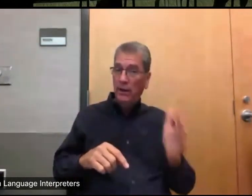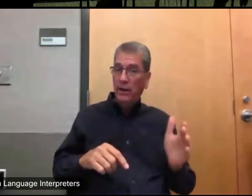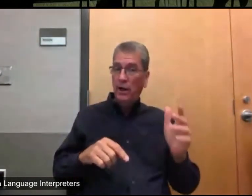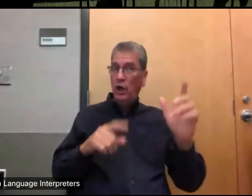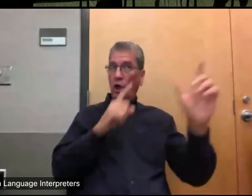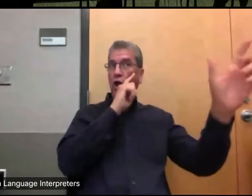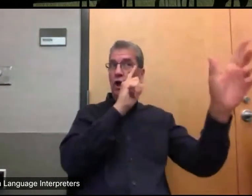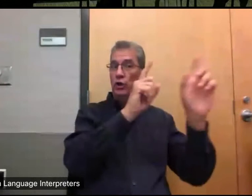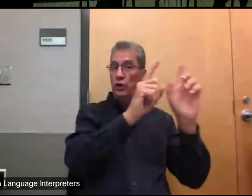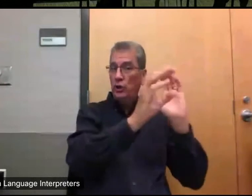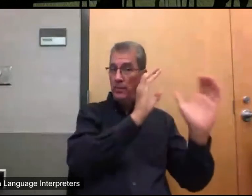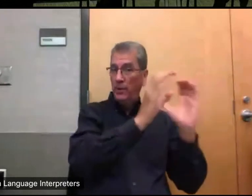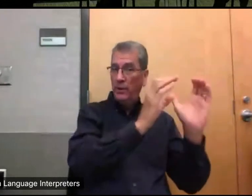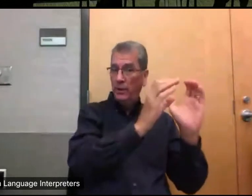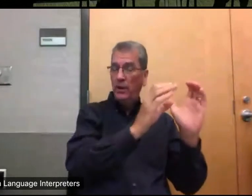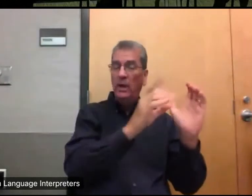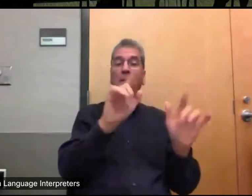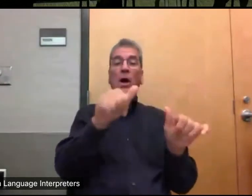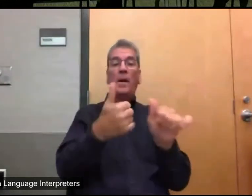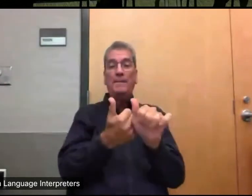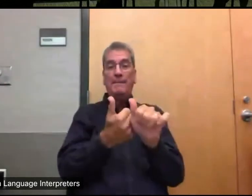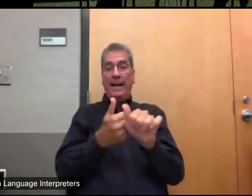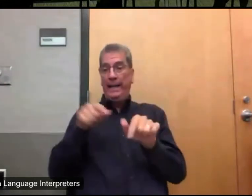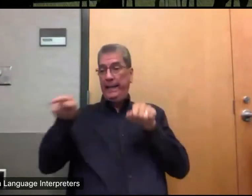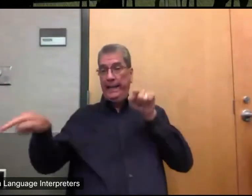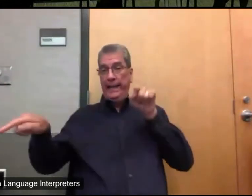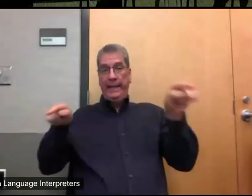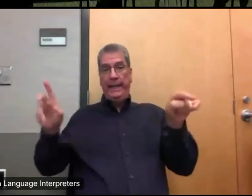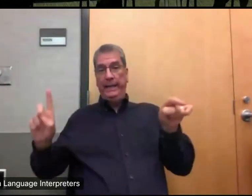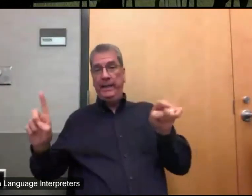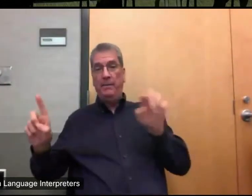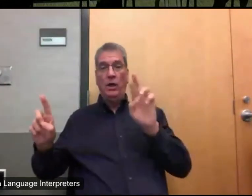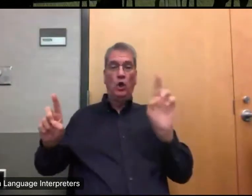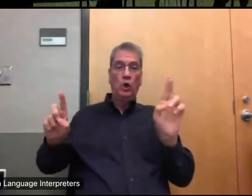I think what's important is behind the scenes that the public health people are all synced